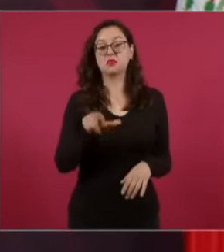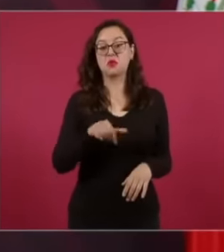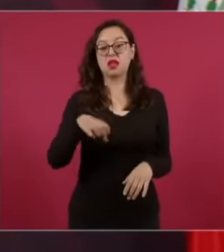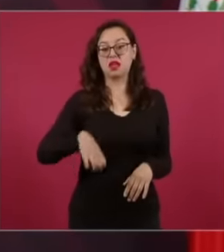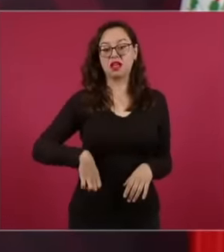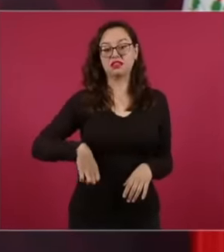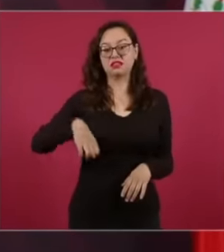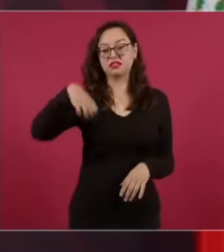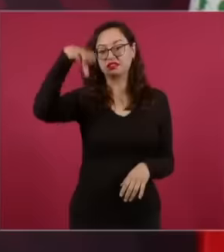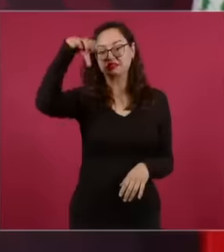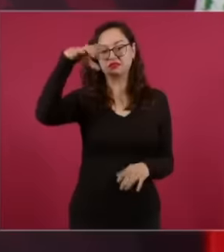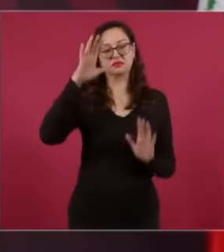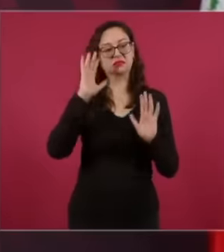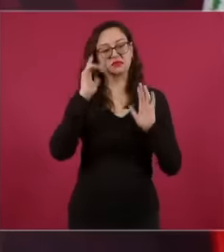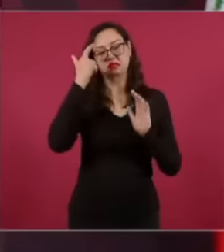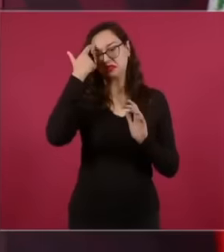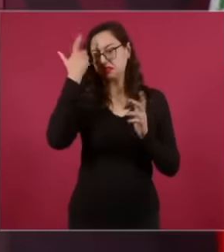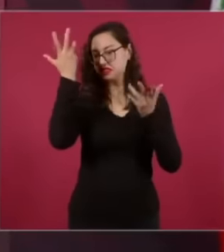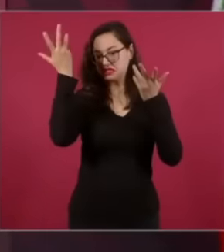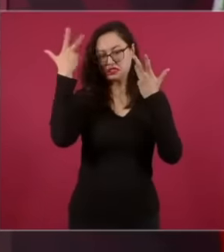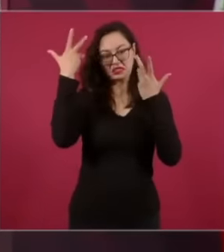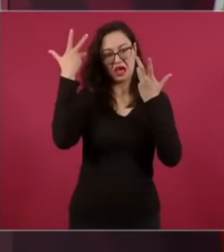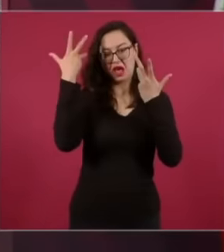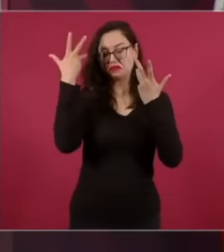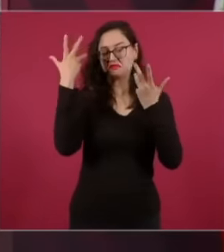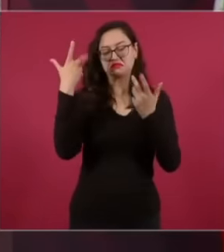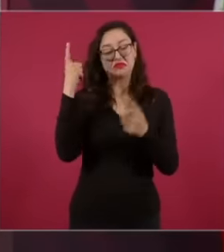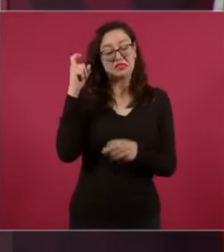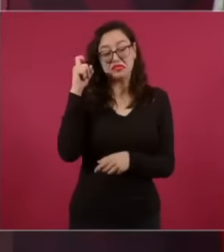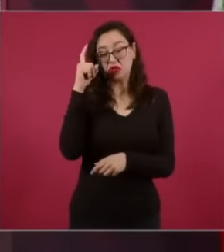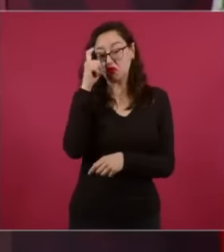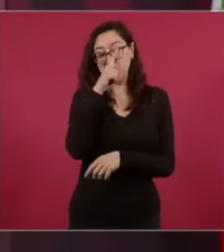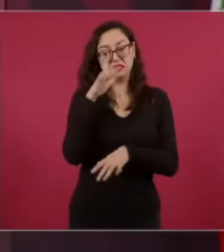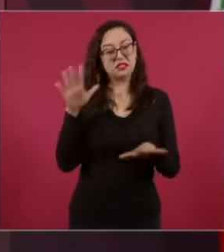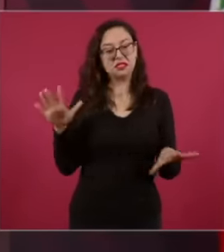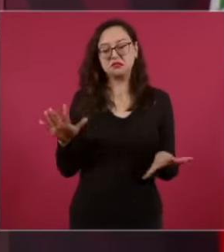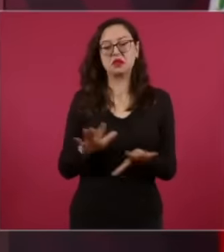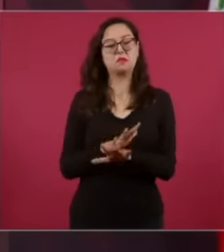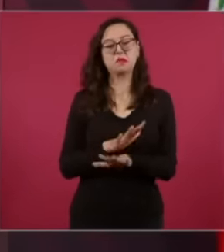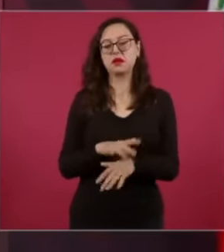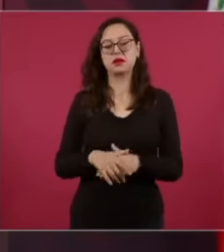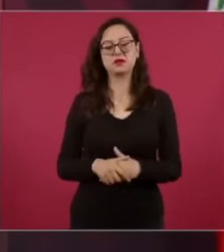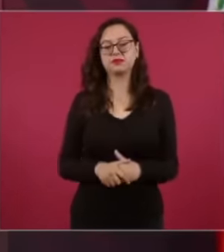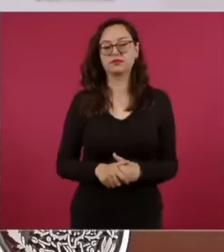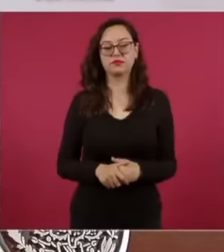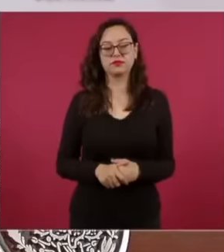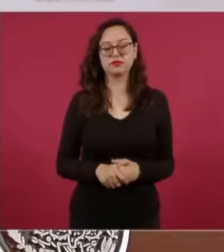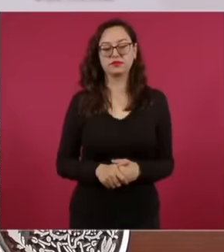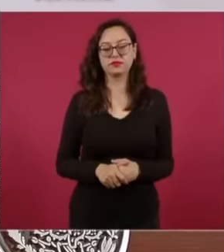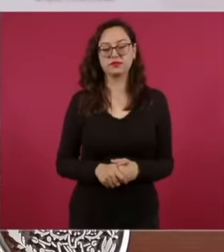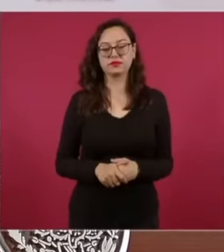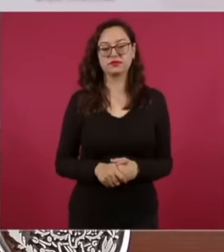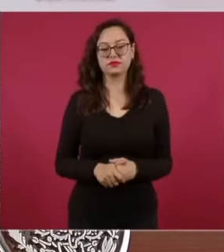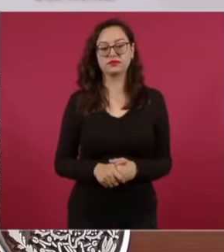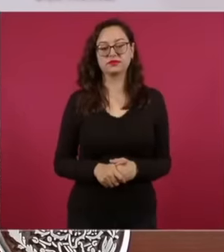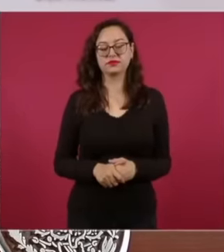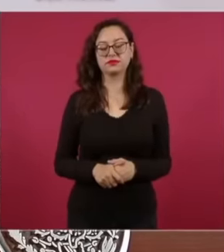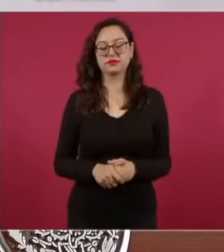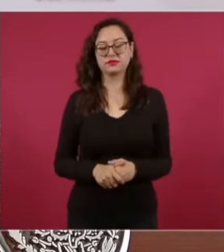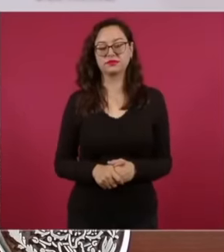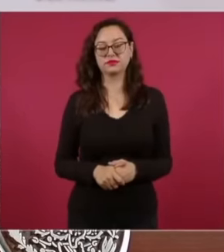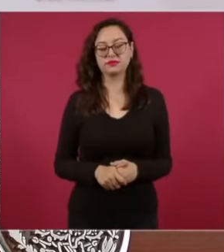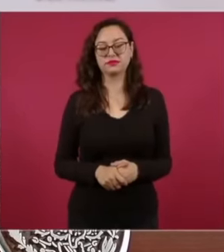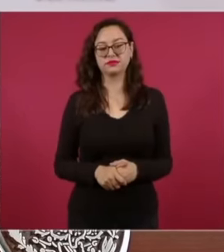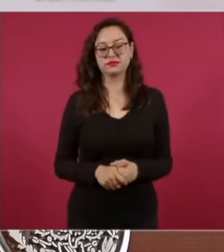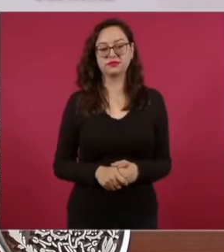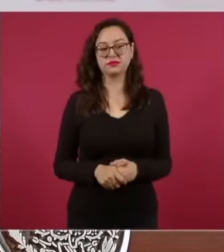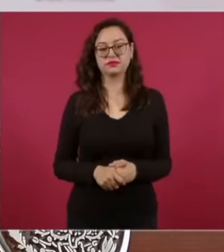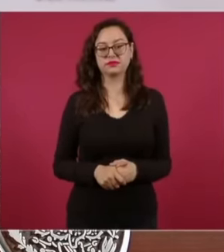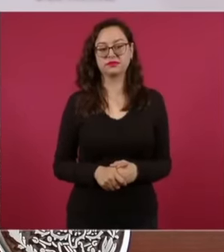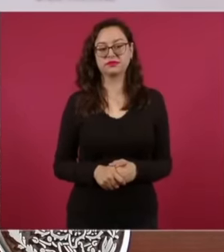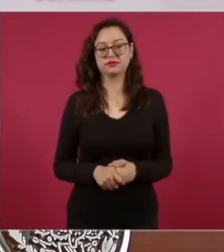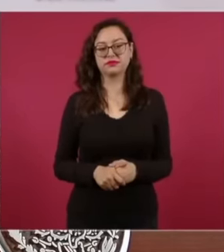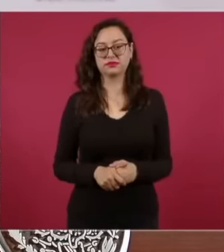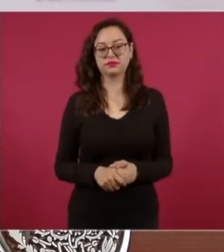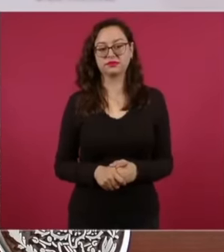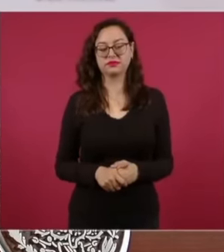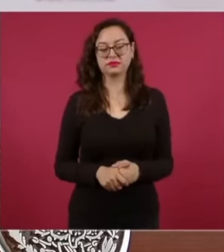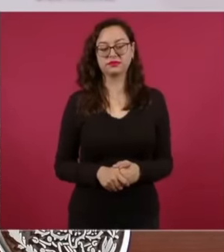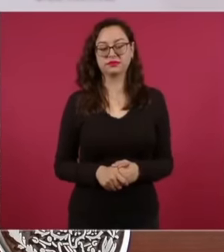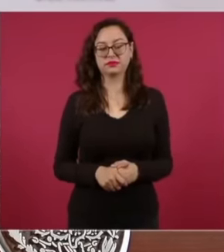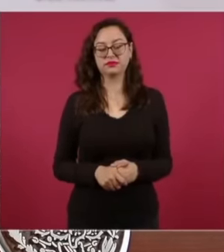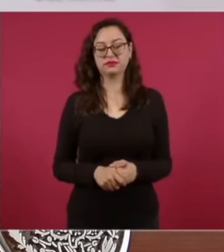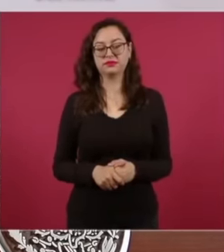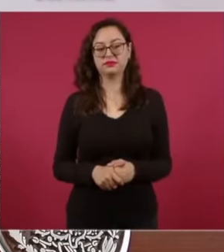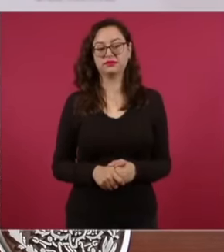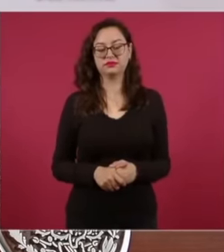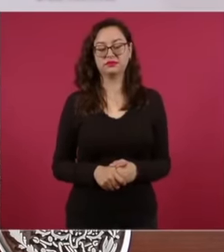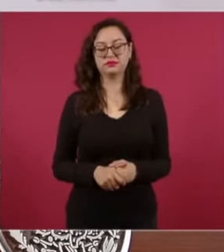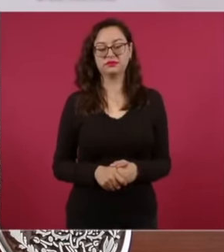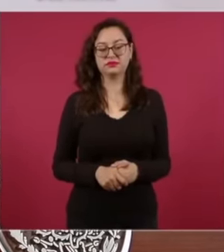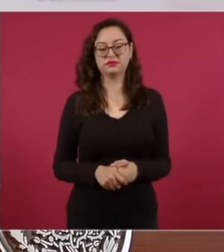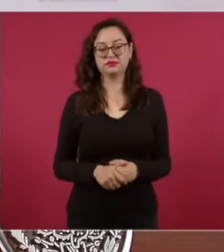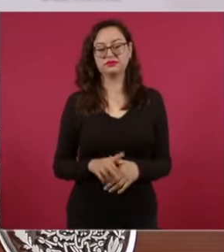is very difficult for changes to be achieved. I have very good anecdotes about that This parents with